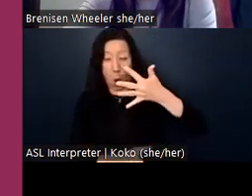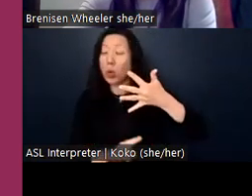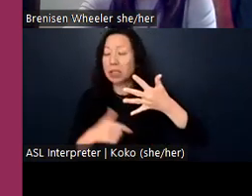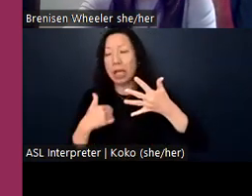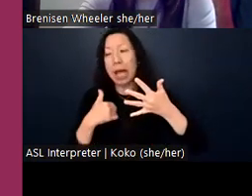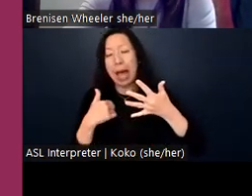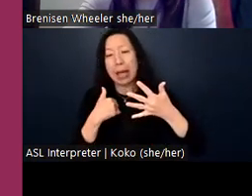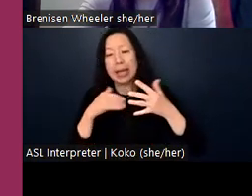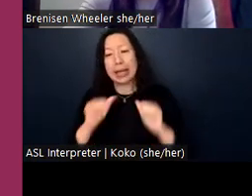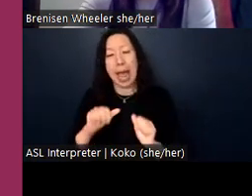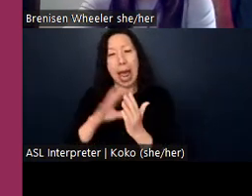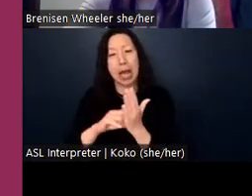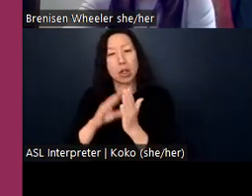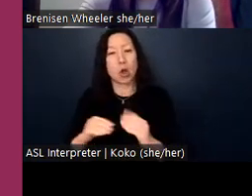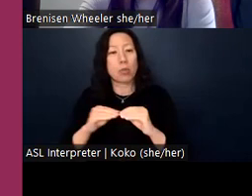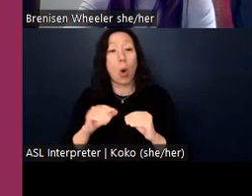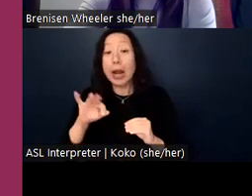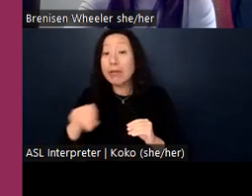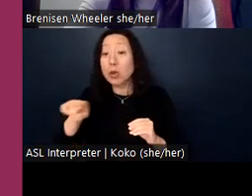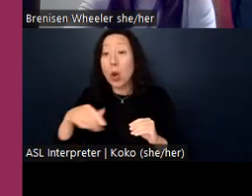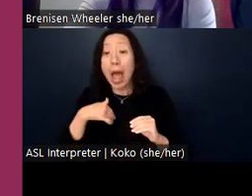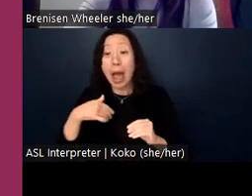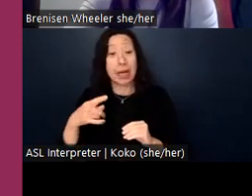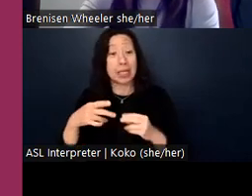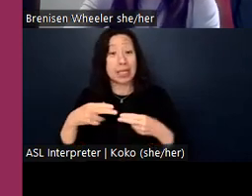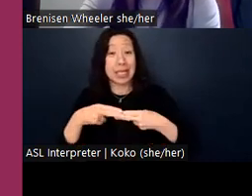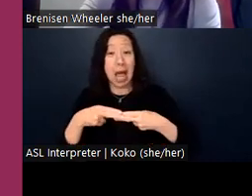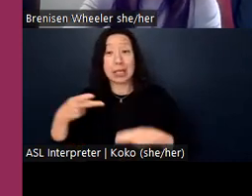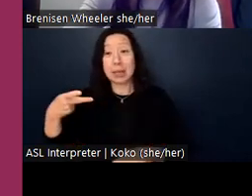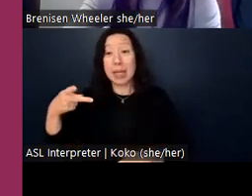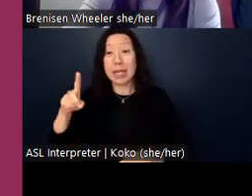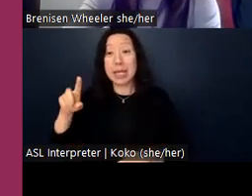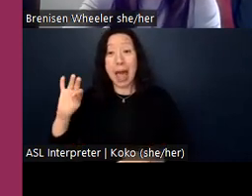pdf of the slides you can go ahead and click 12:46:50 that learn more. but we'll just pick